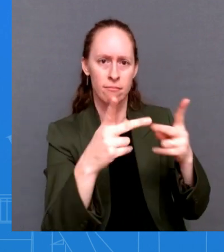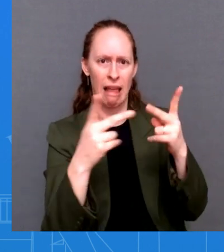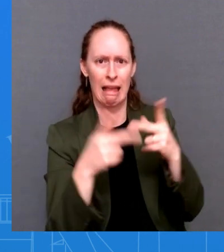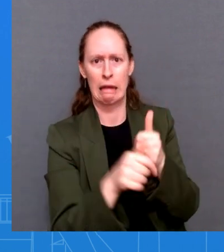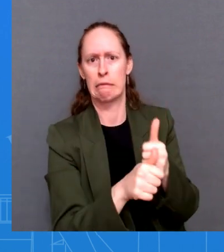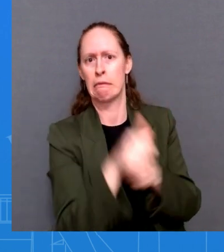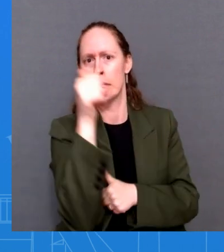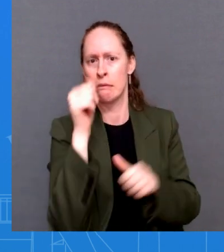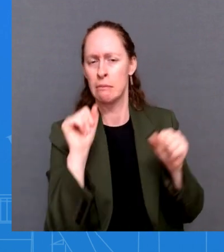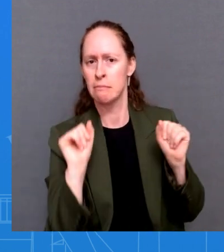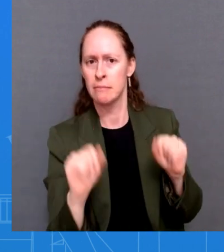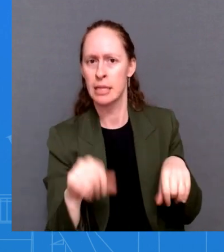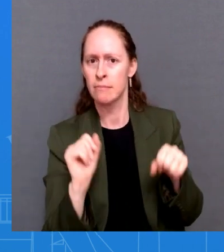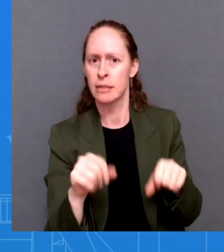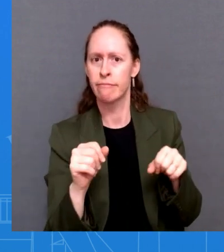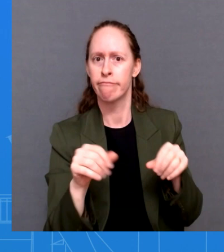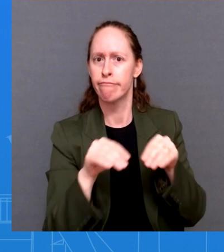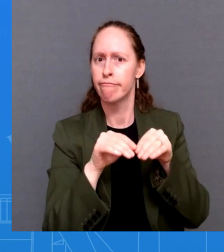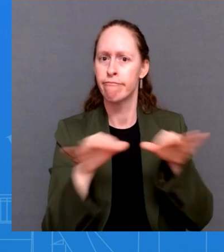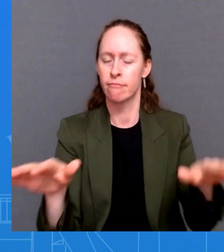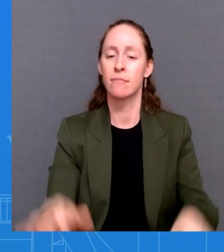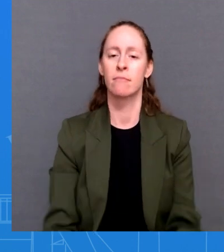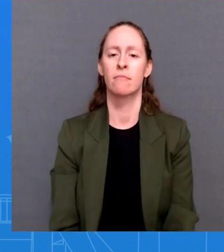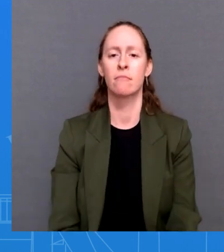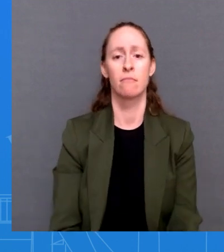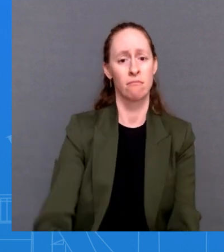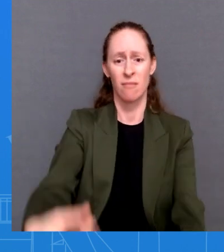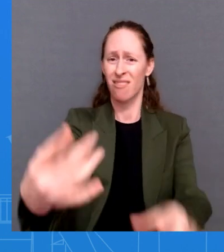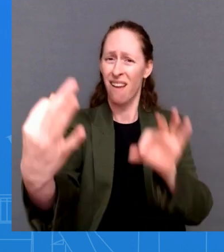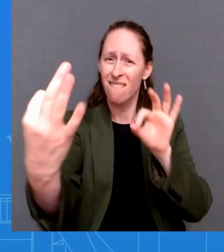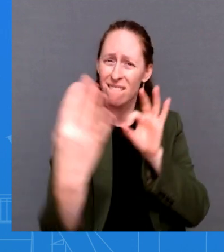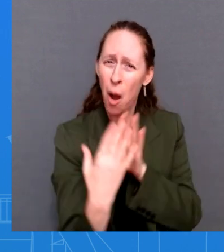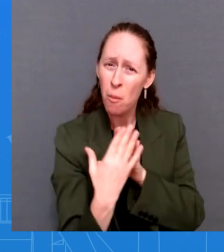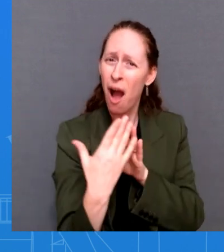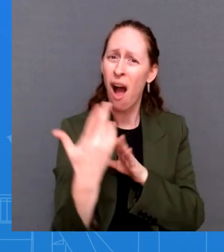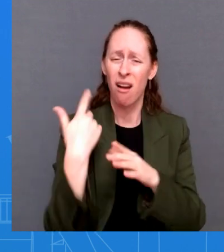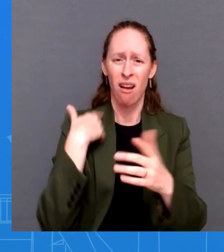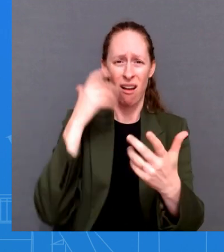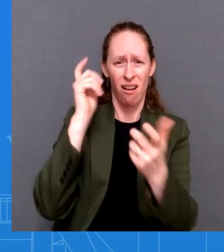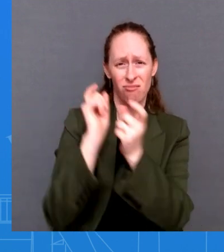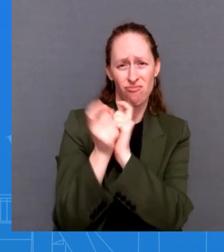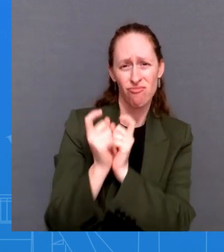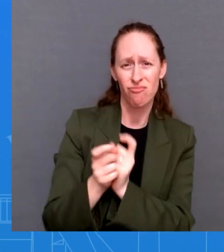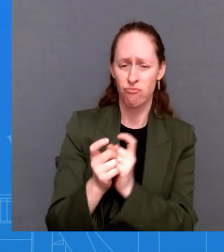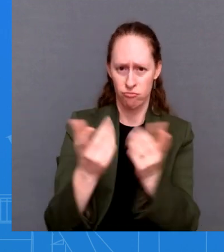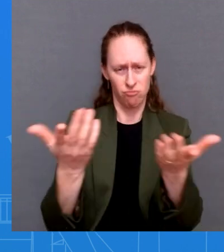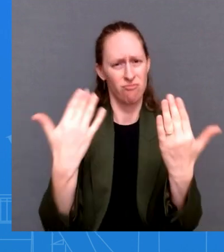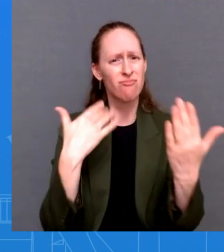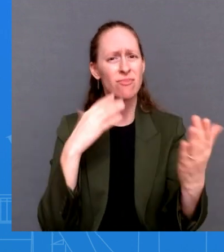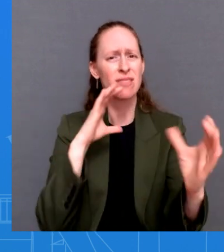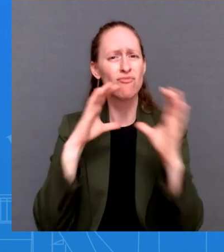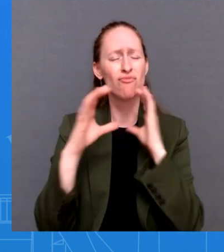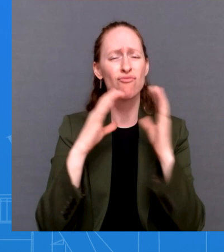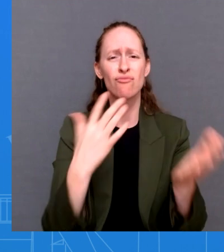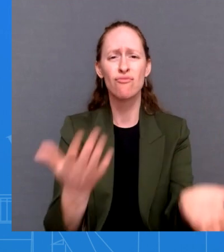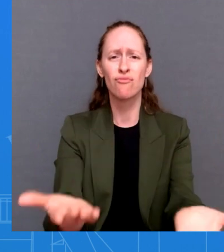and where we can provide tailored information to those at highest risk. Thank you. And I'll now turn things over to Dr. Daskalakis.